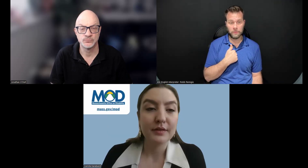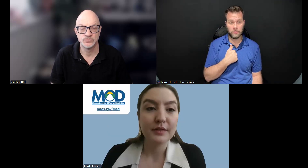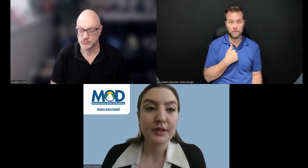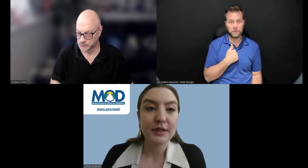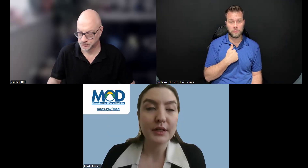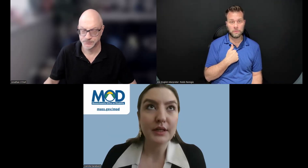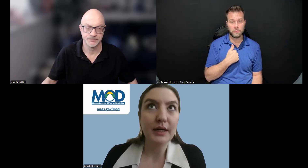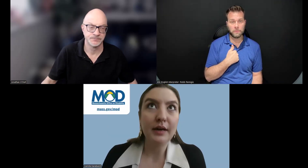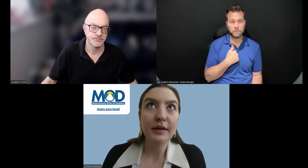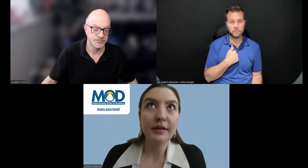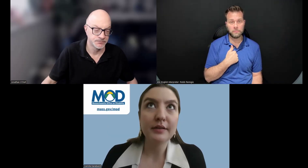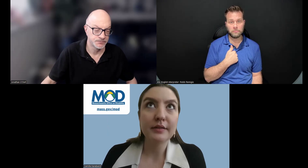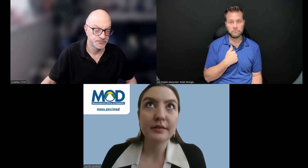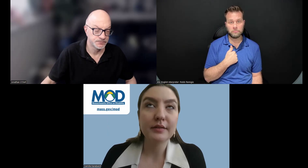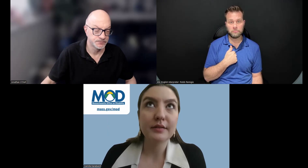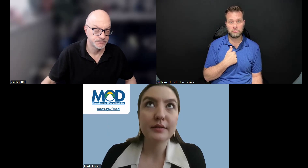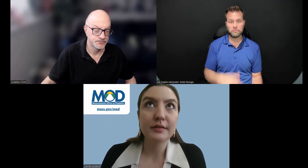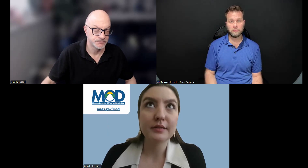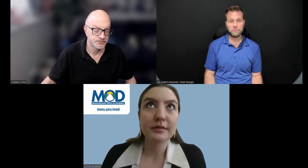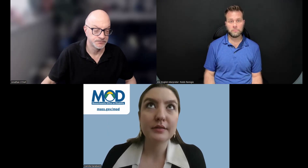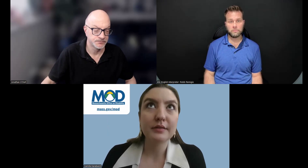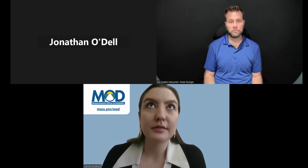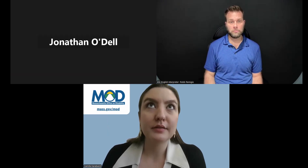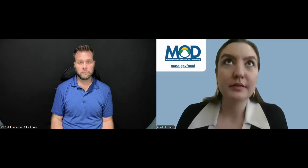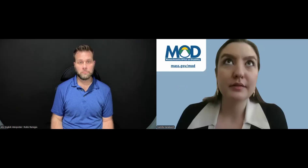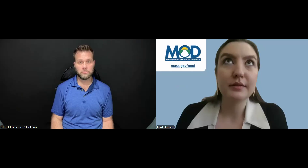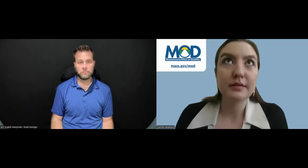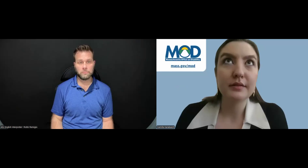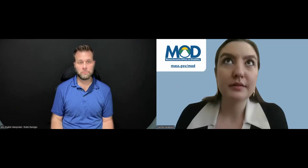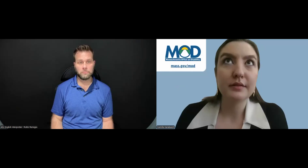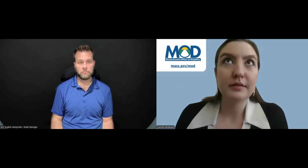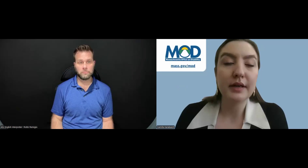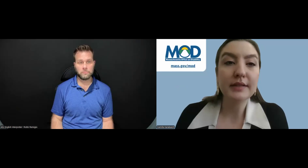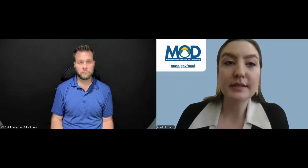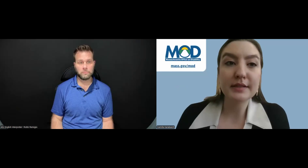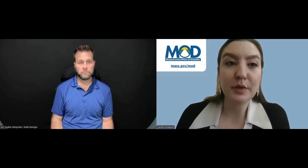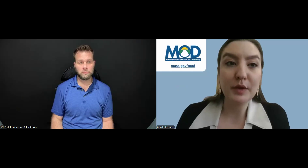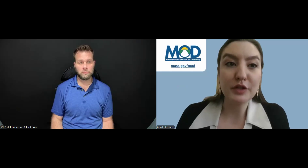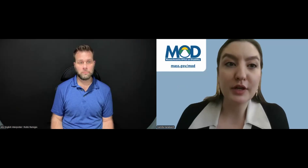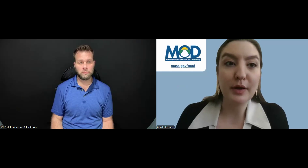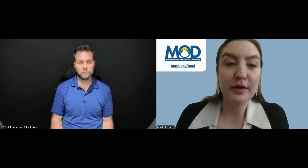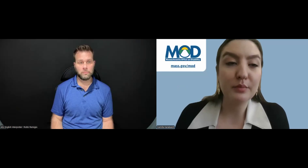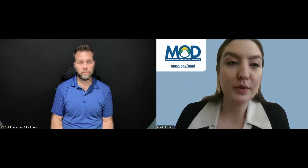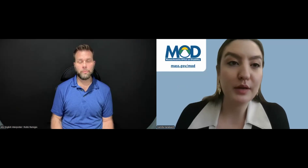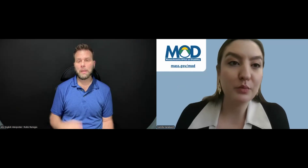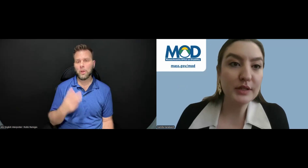for me. I guess this is something we